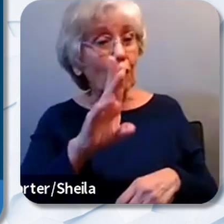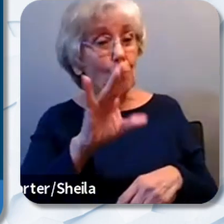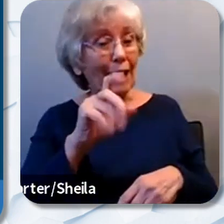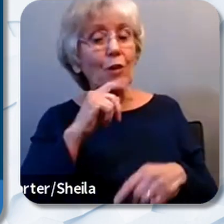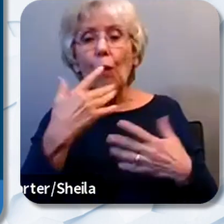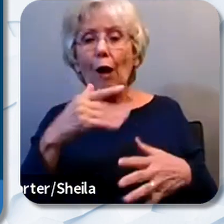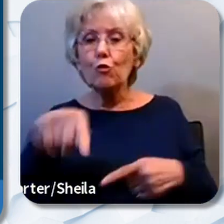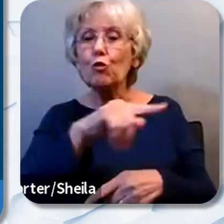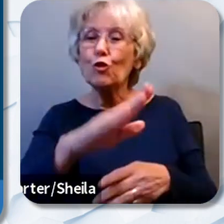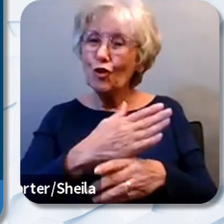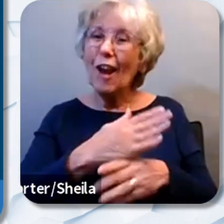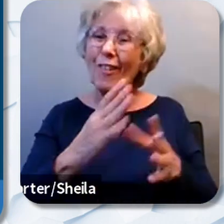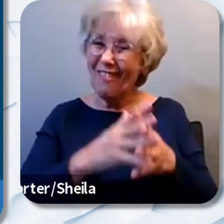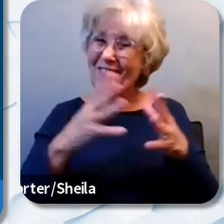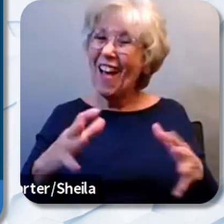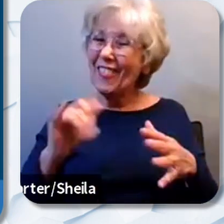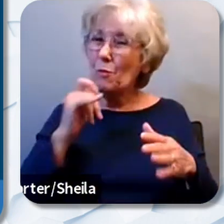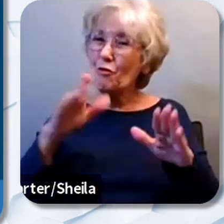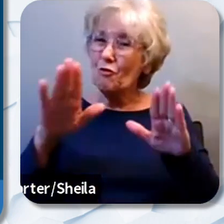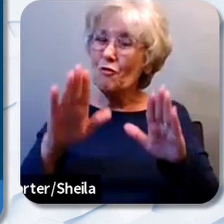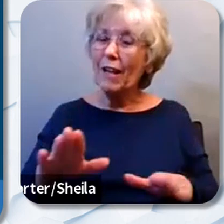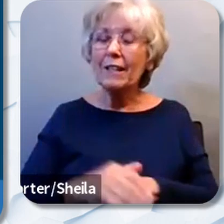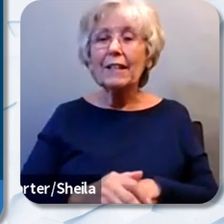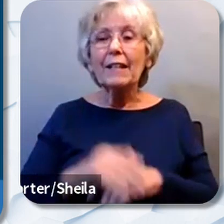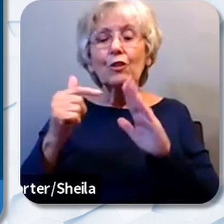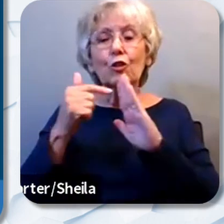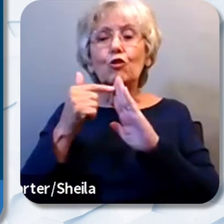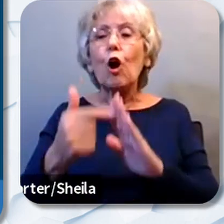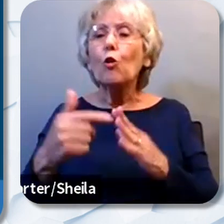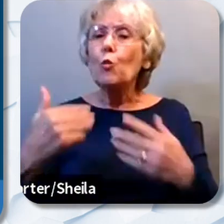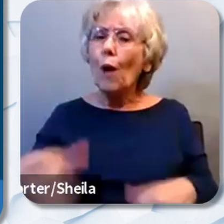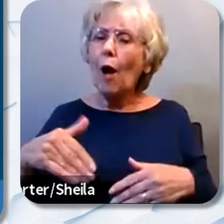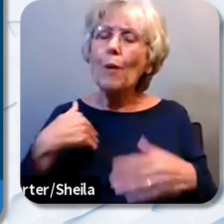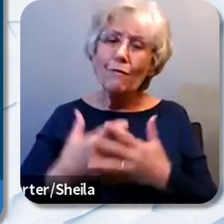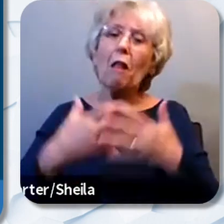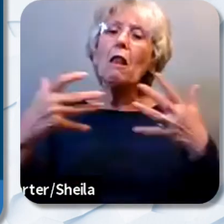it just tells us just how much work there used to do but it's all manageable.